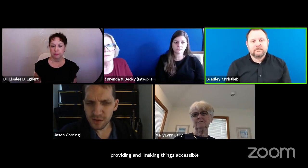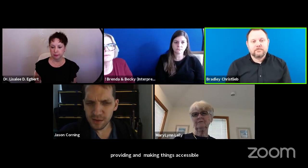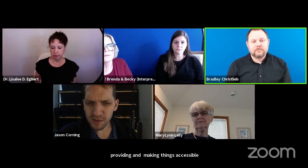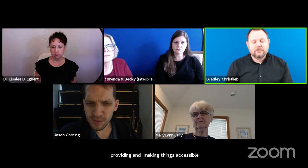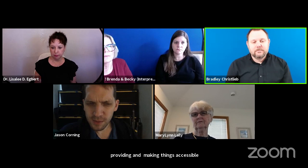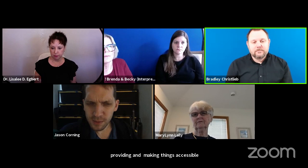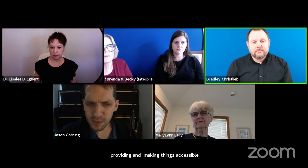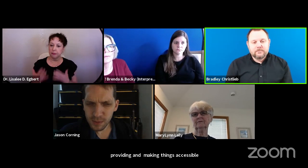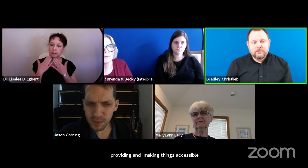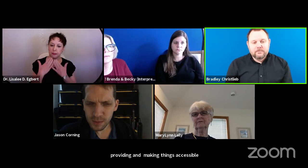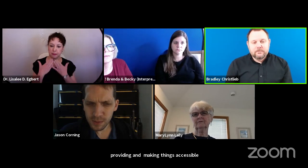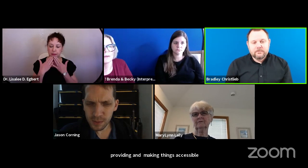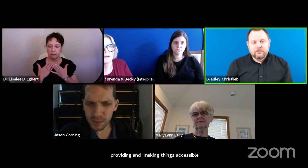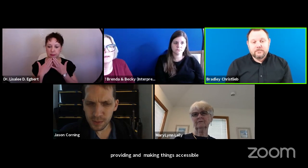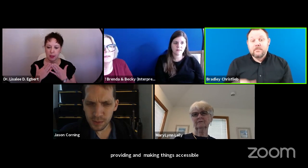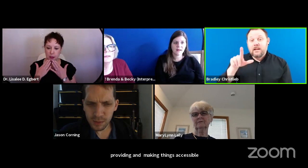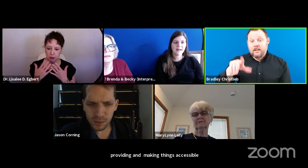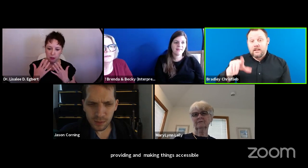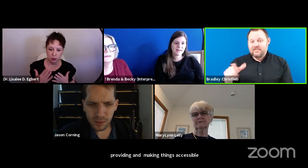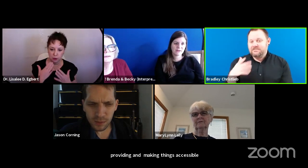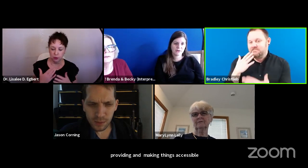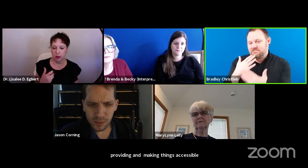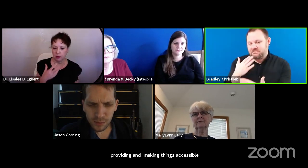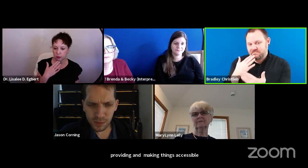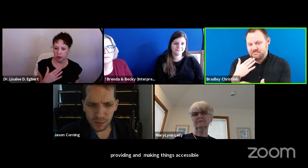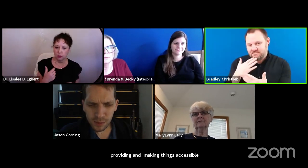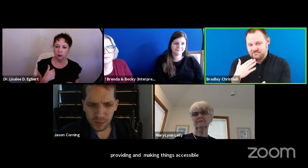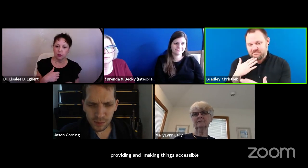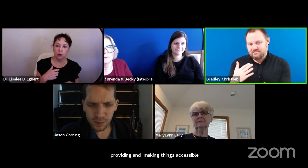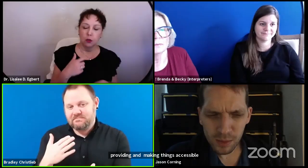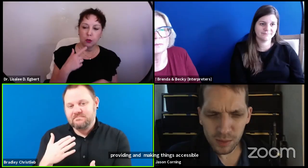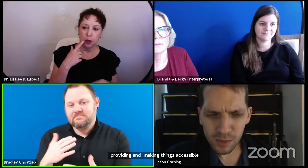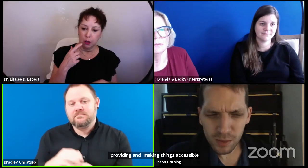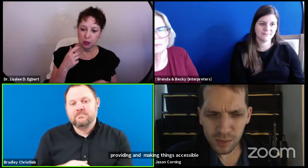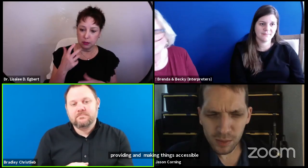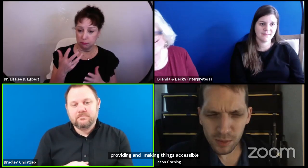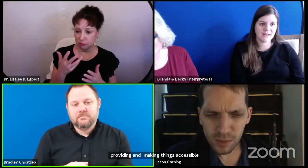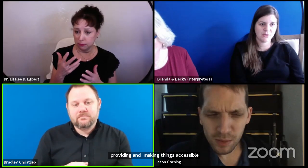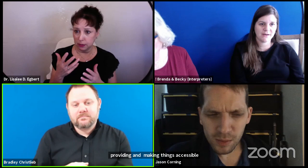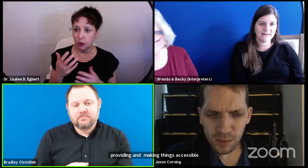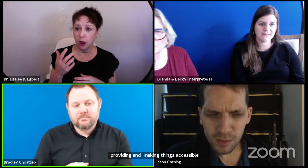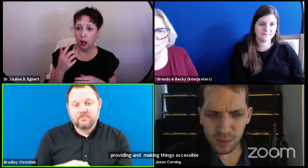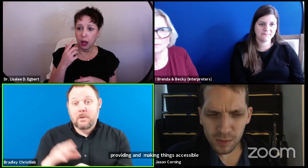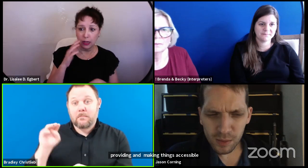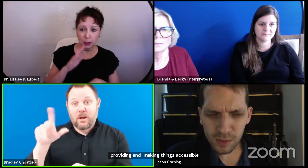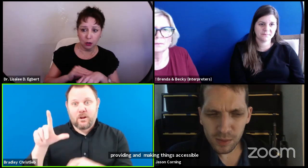Thank you, Mary Lynn.